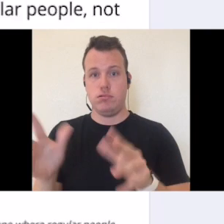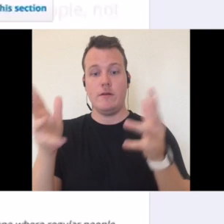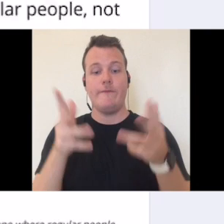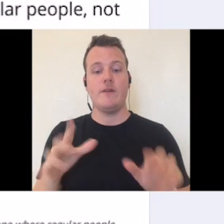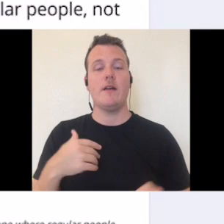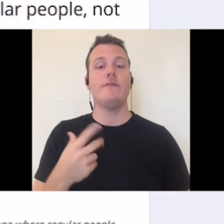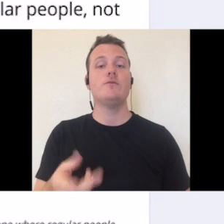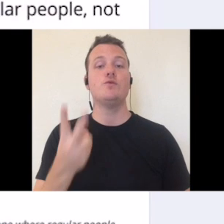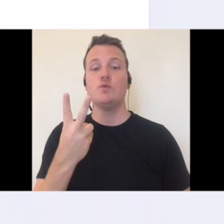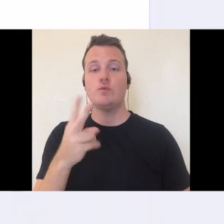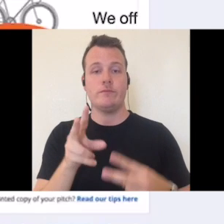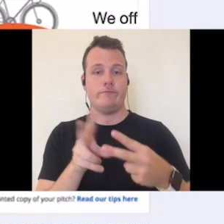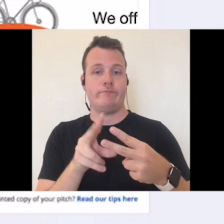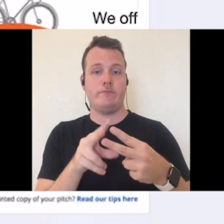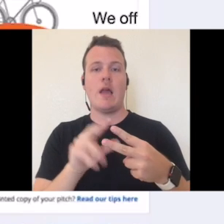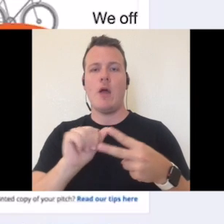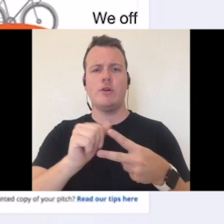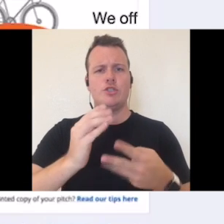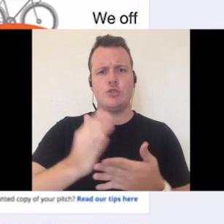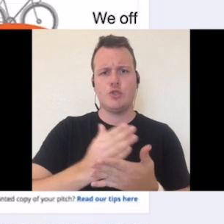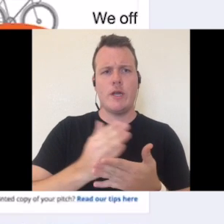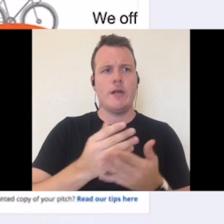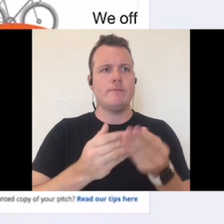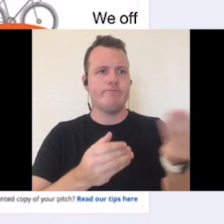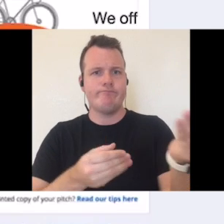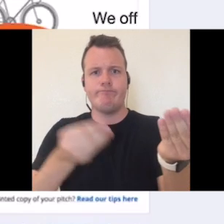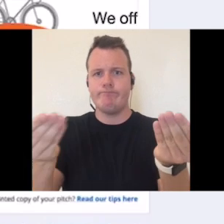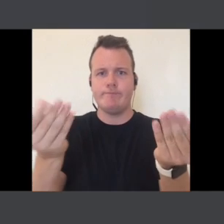this material is in your pitch, then you have two different ways that you can